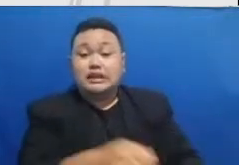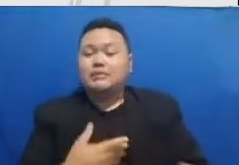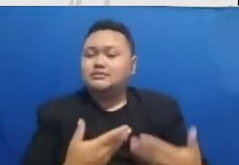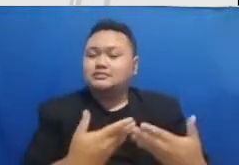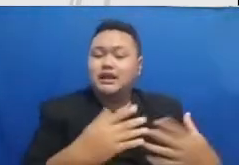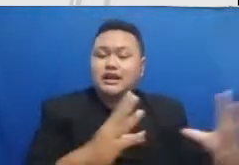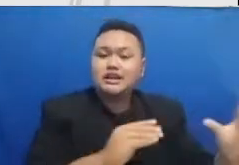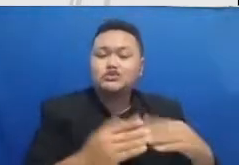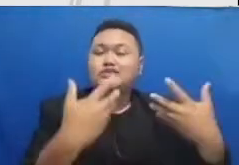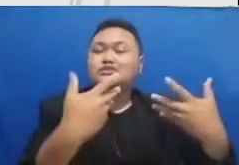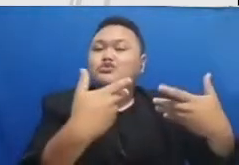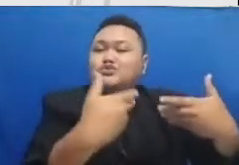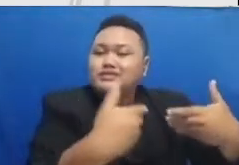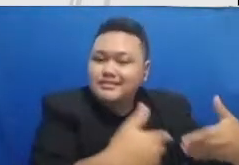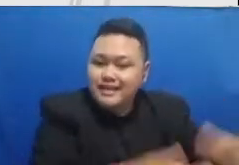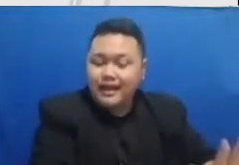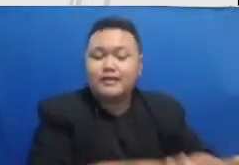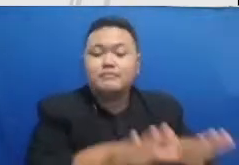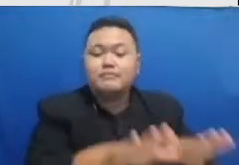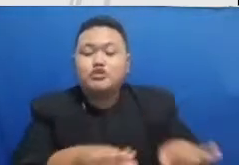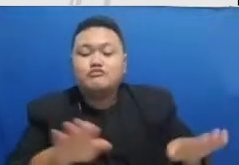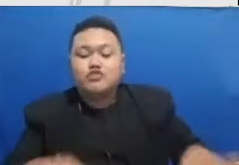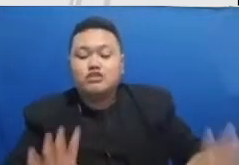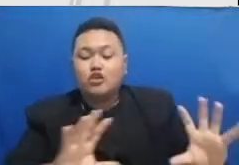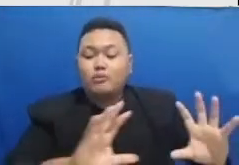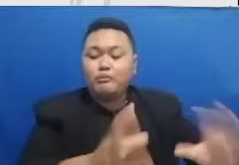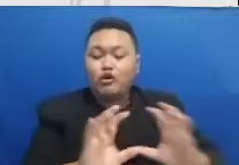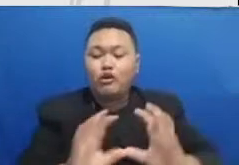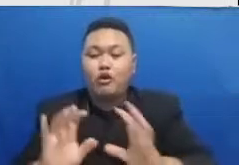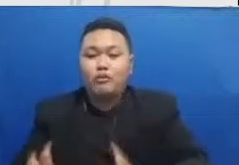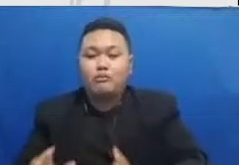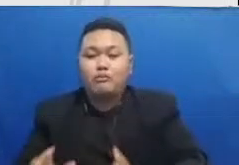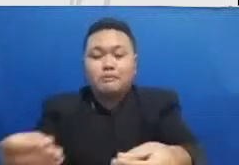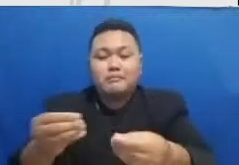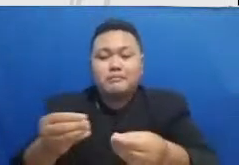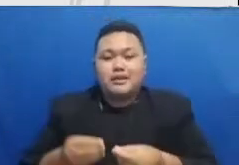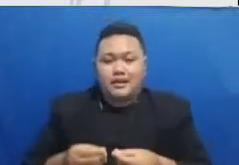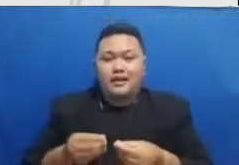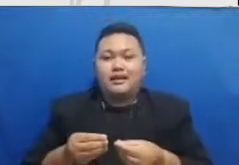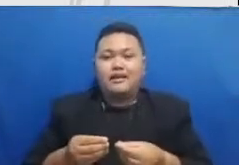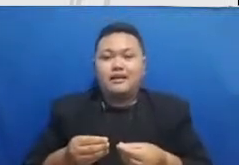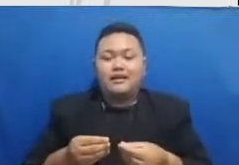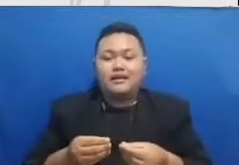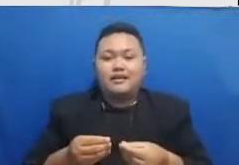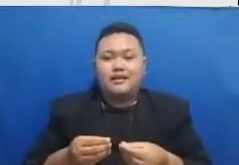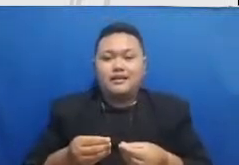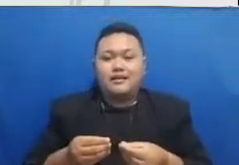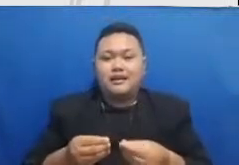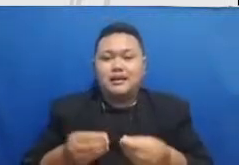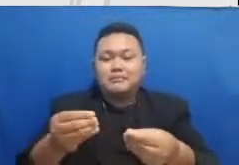decisions and/or conclusions about abcdefg, then they do a case analysis, they